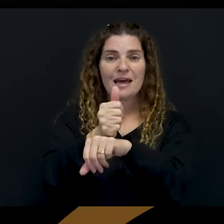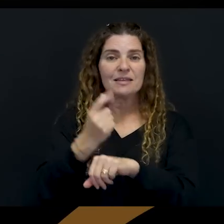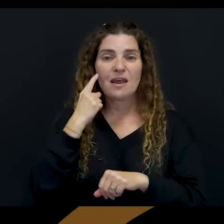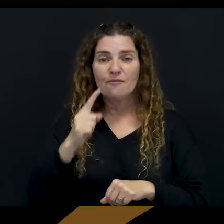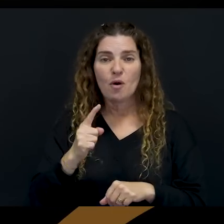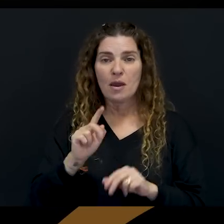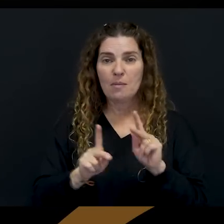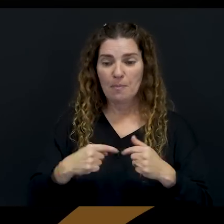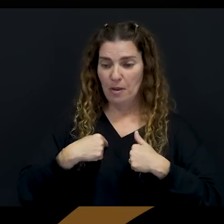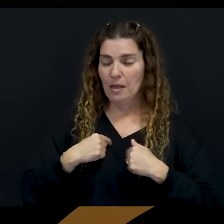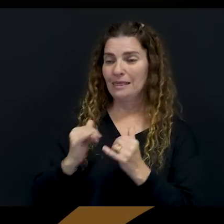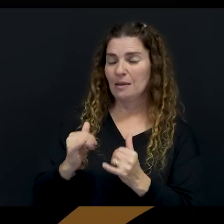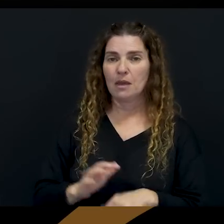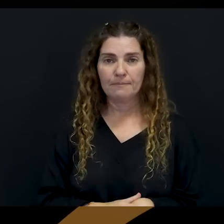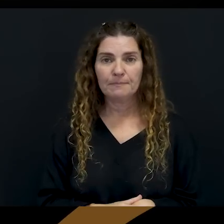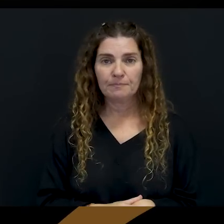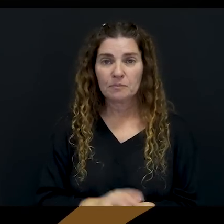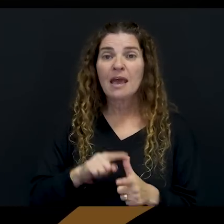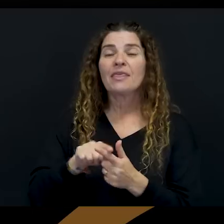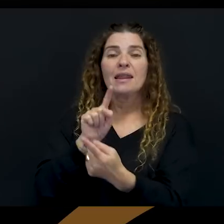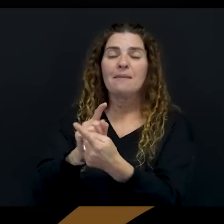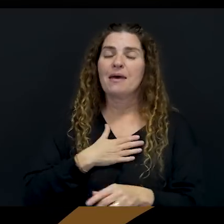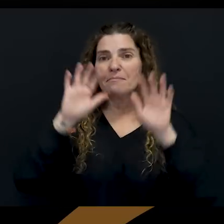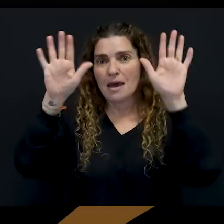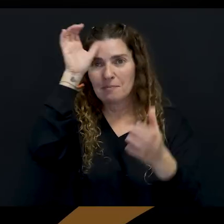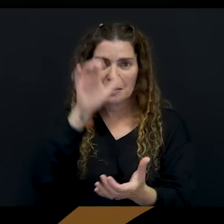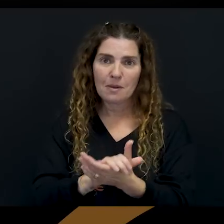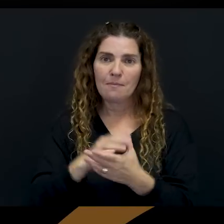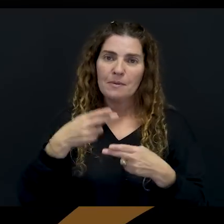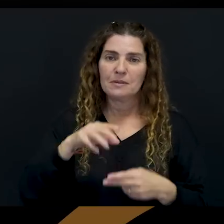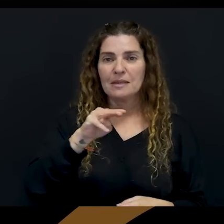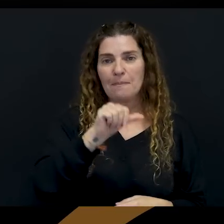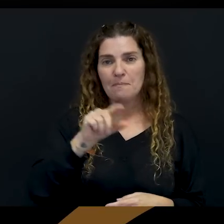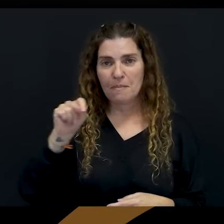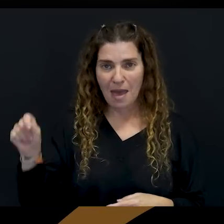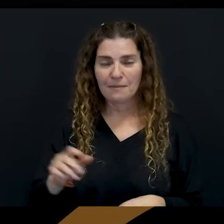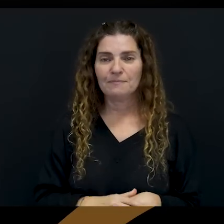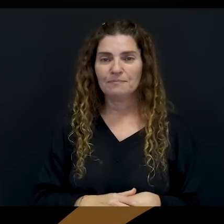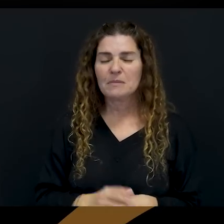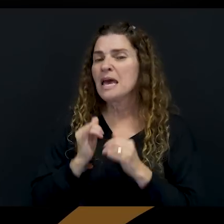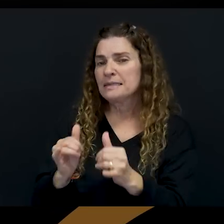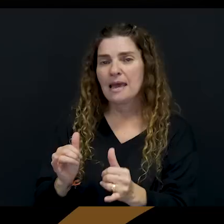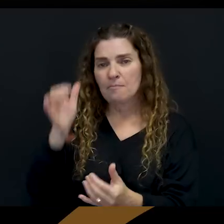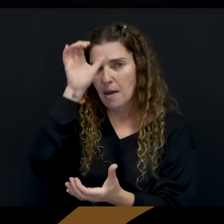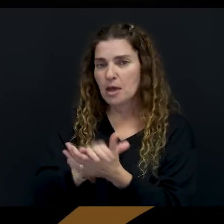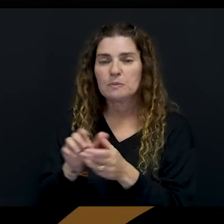It was around this time that I met my amazing husband Matt, and like my parents, Matt has been a huge supporter in my life